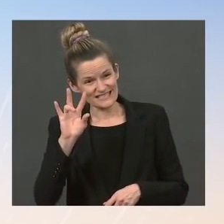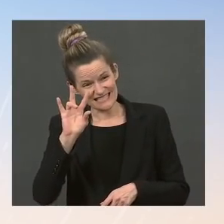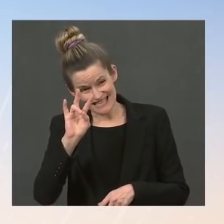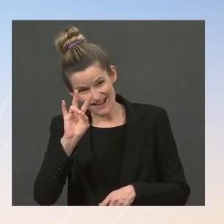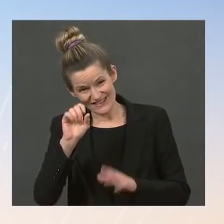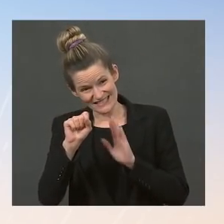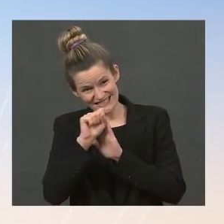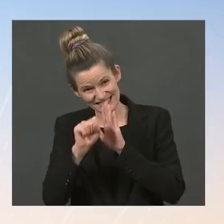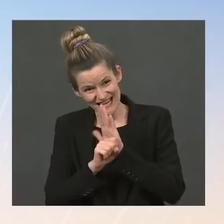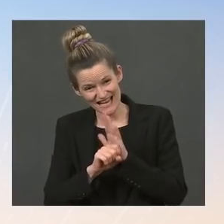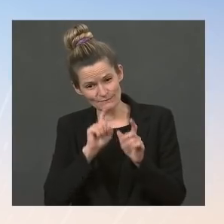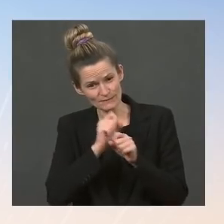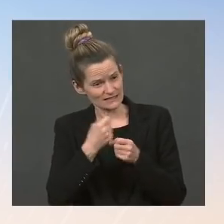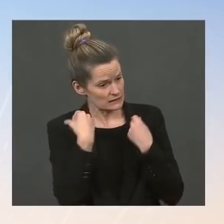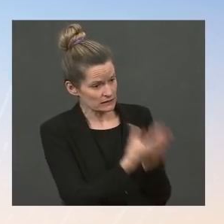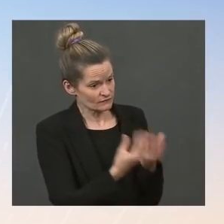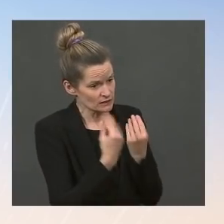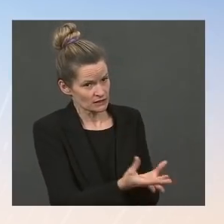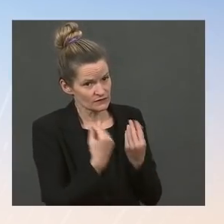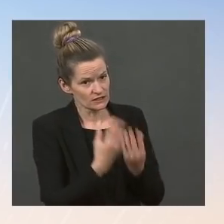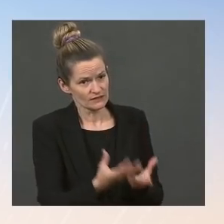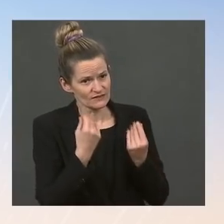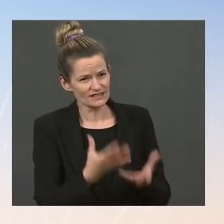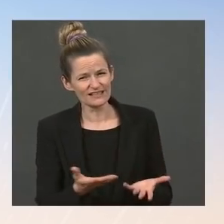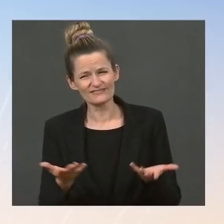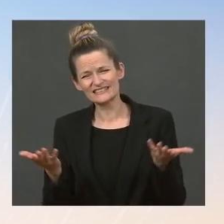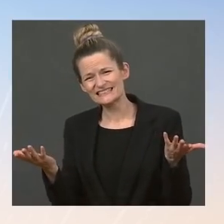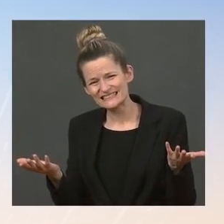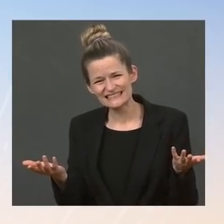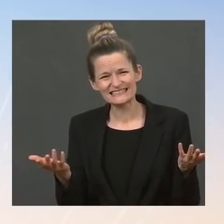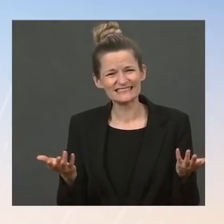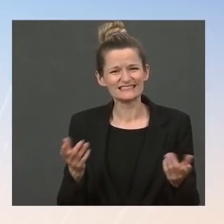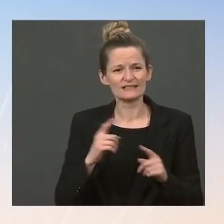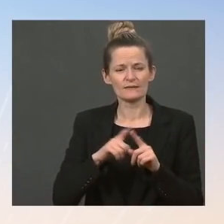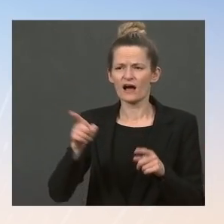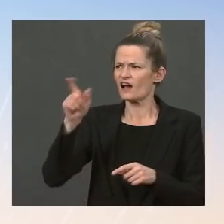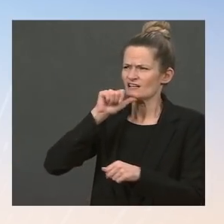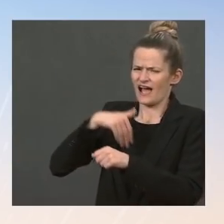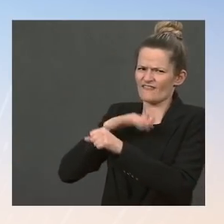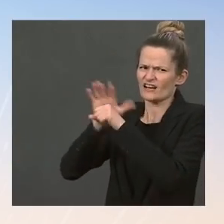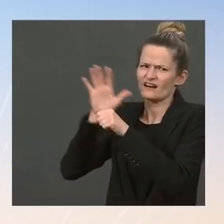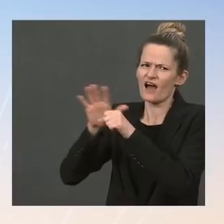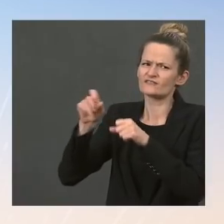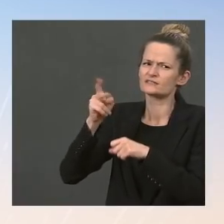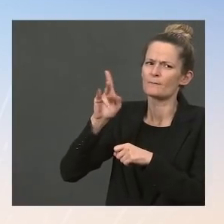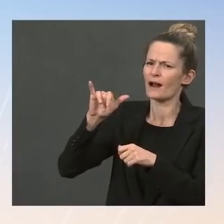of a lack of supply, so why cut them to those states only if there's no reports of a lack of supply? Ms. Psaki: I think our role as the --